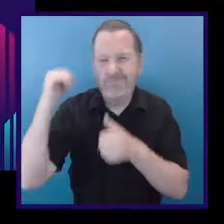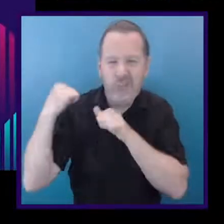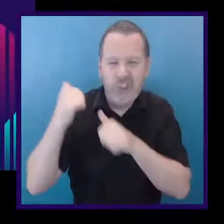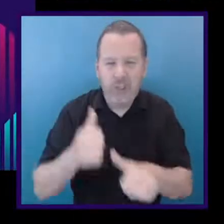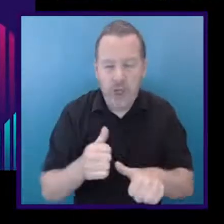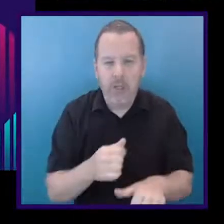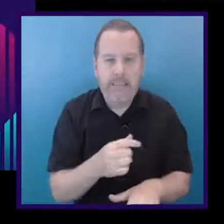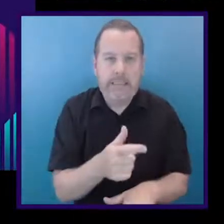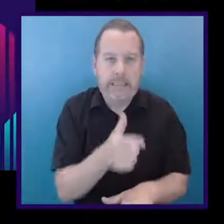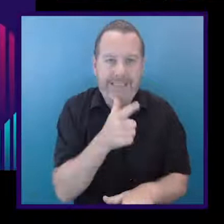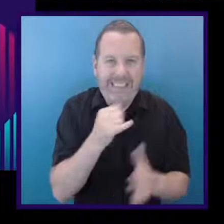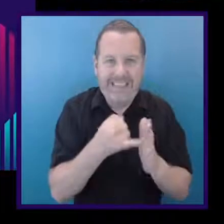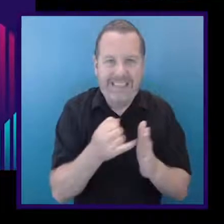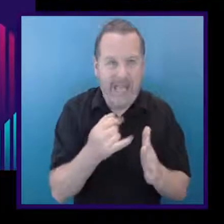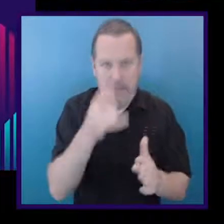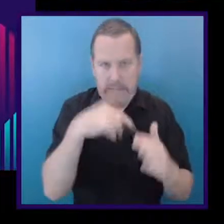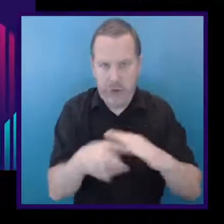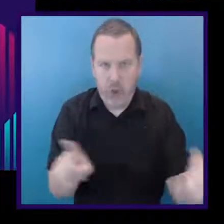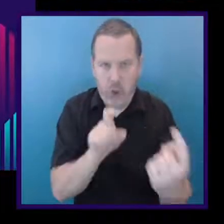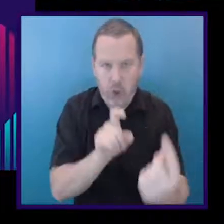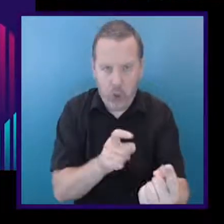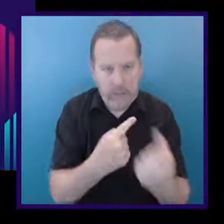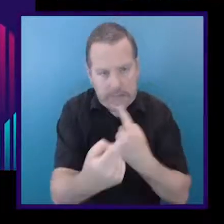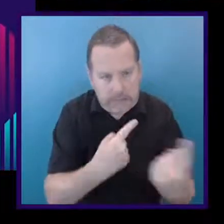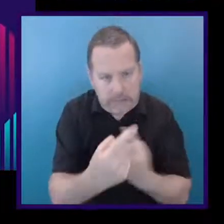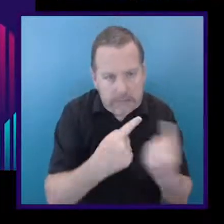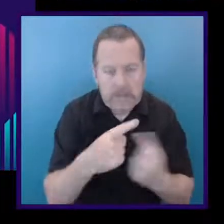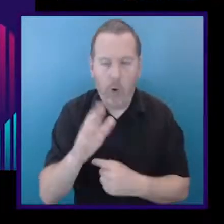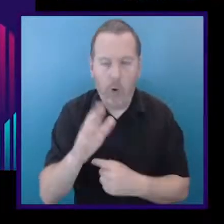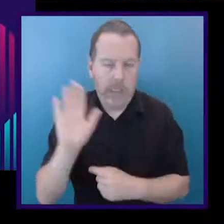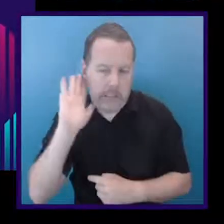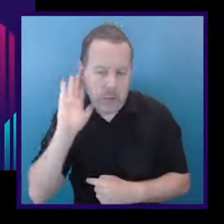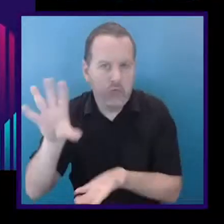to their teacher is no longer going to cut the mustard, with the young people of today,